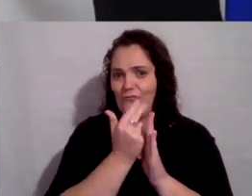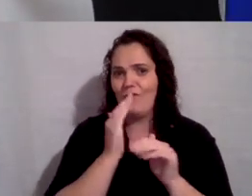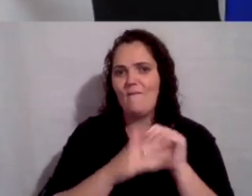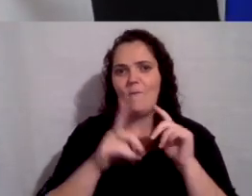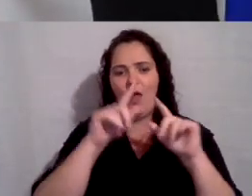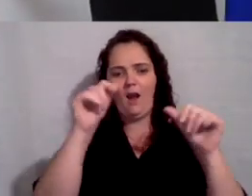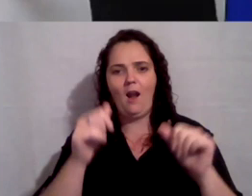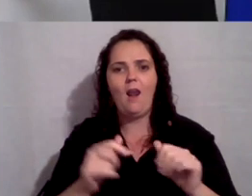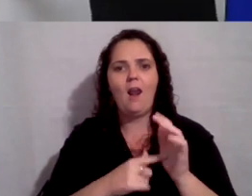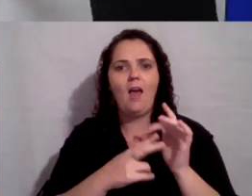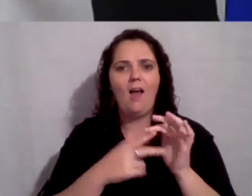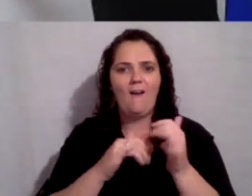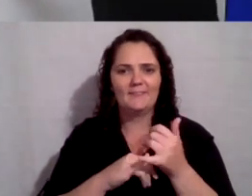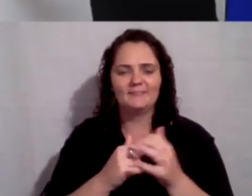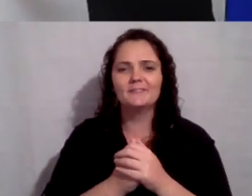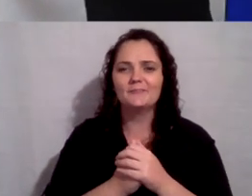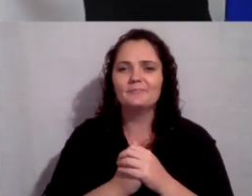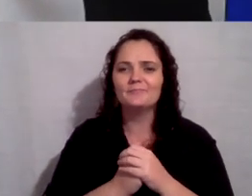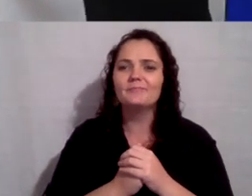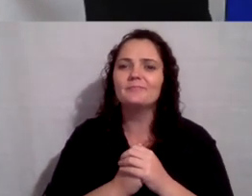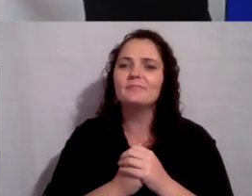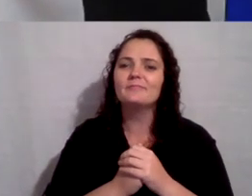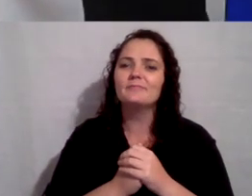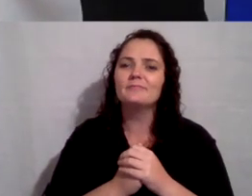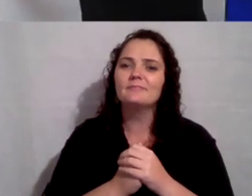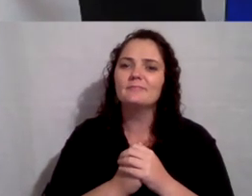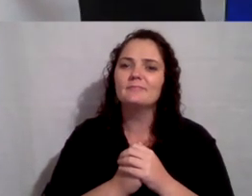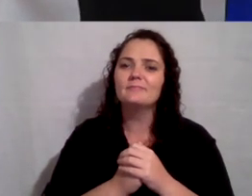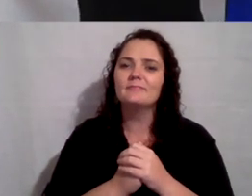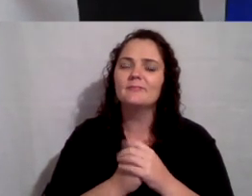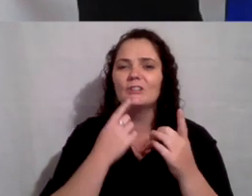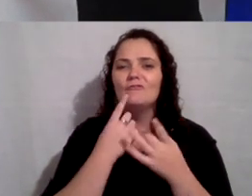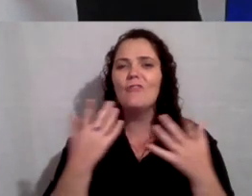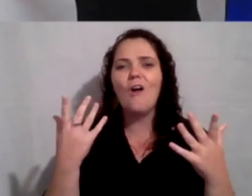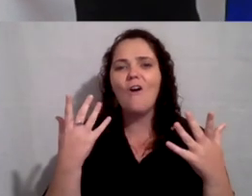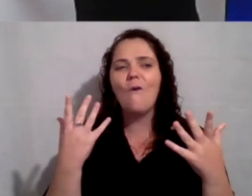contour back in okay, it's just establishing a very